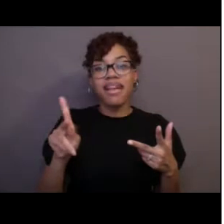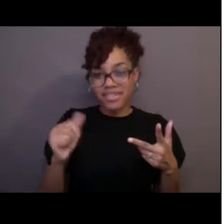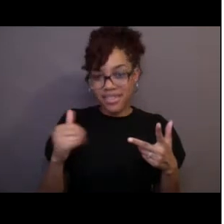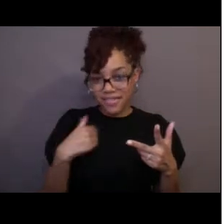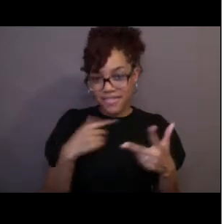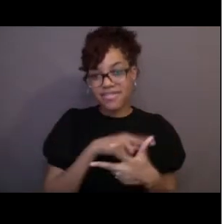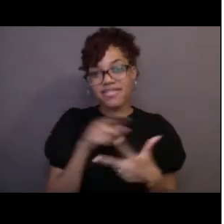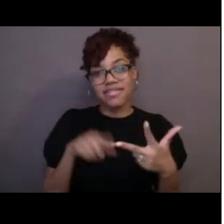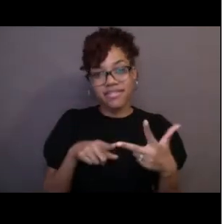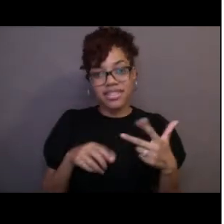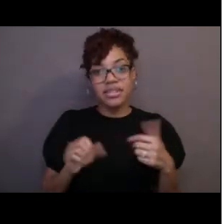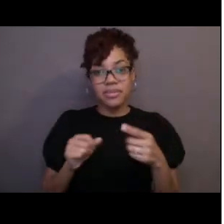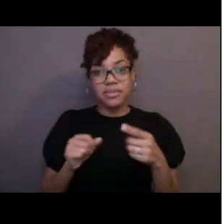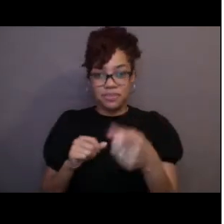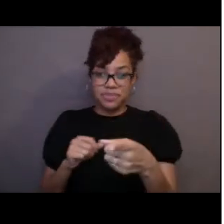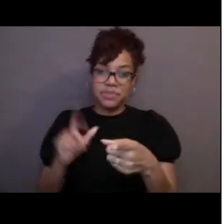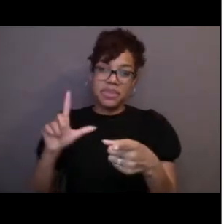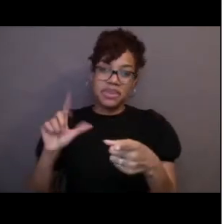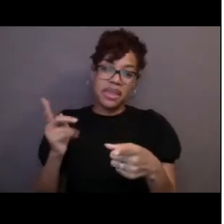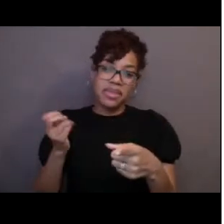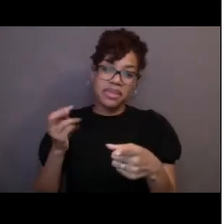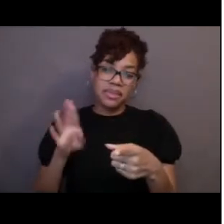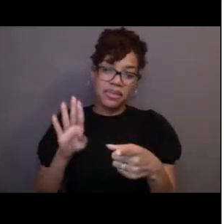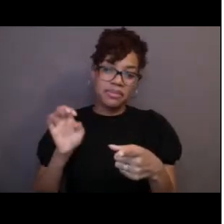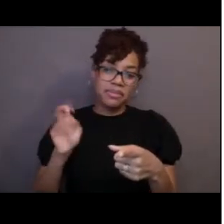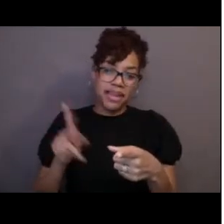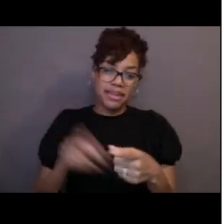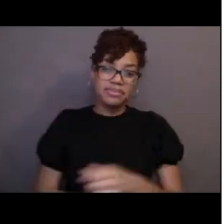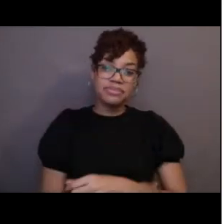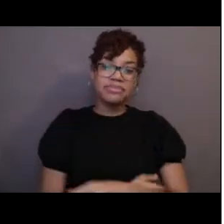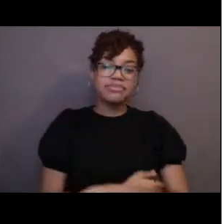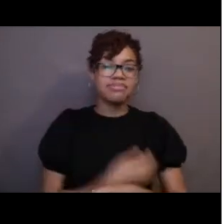The first turtle, that leatherback turtle I just mentioned, they're a huge turtle